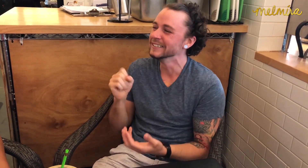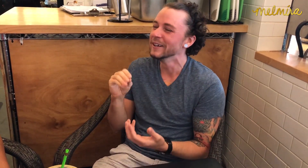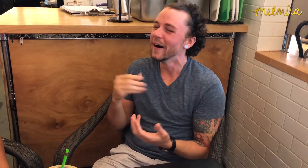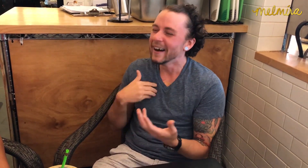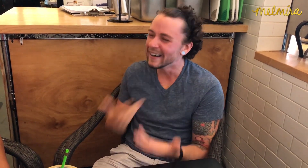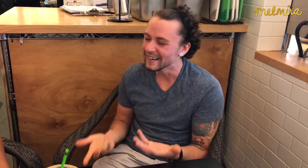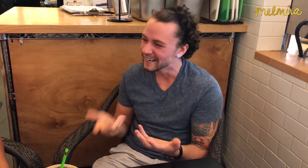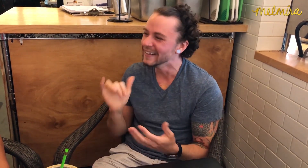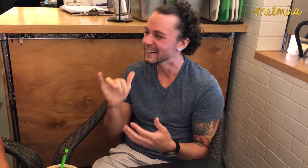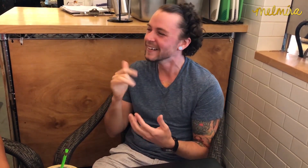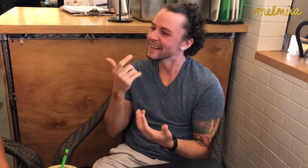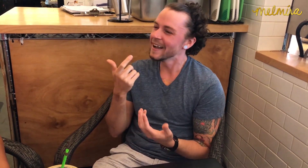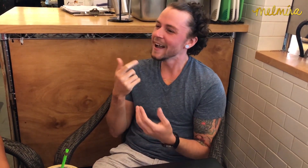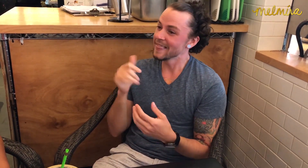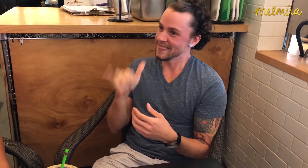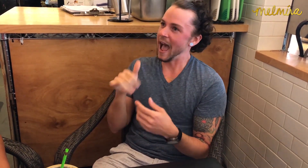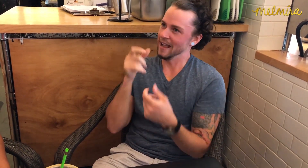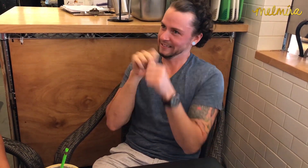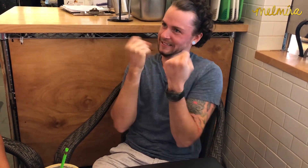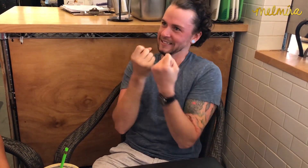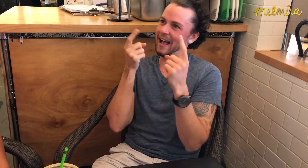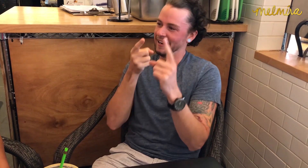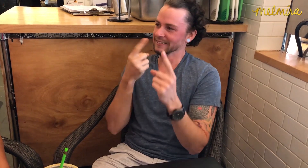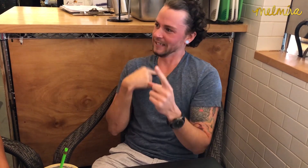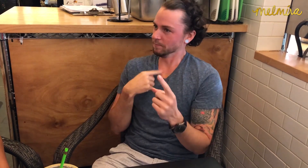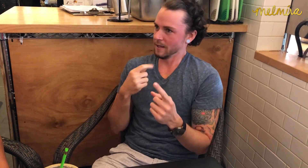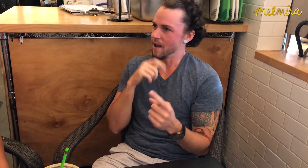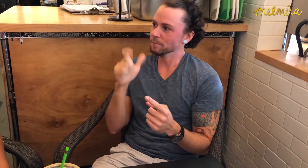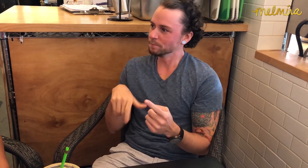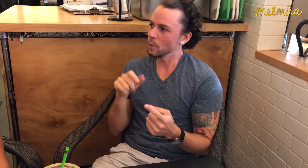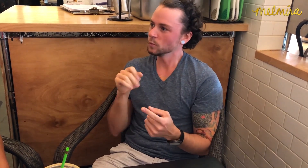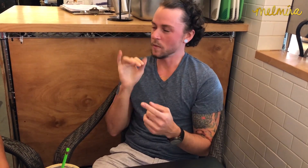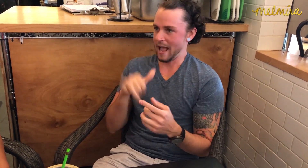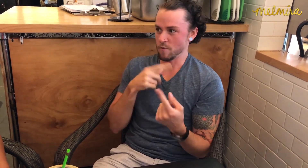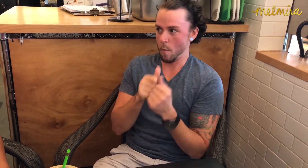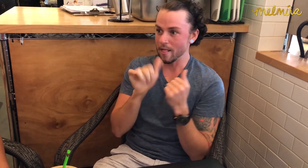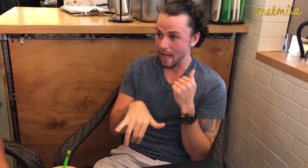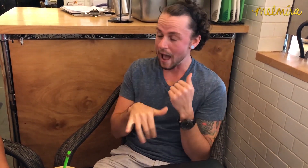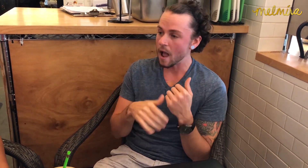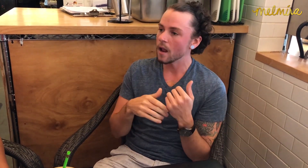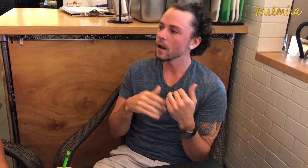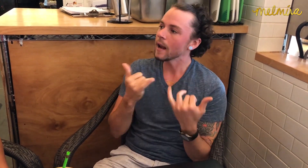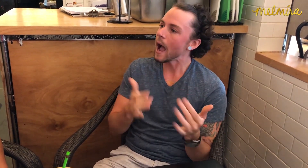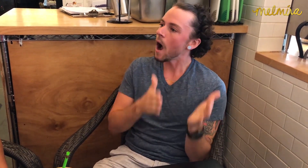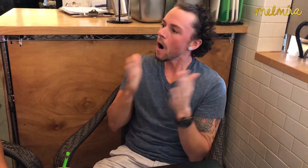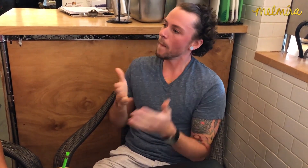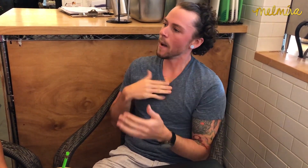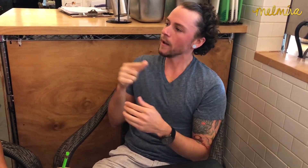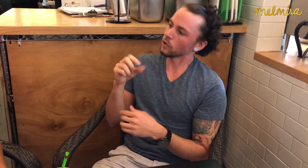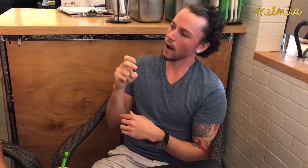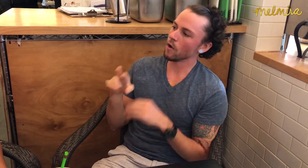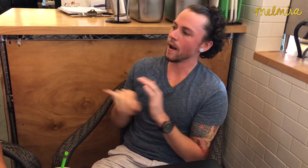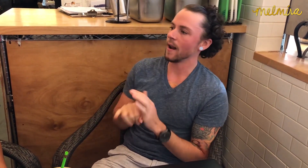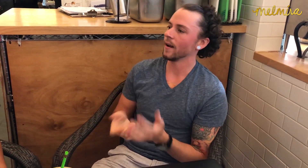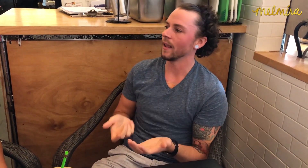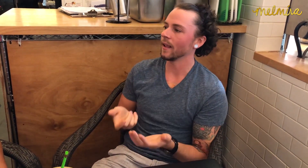Society was telling me... I was not supposed to do that. I had to live with it. Then, on top of that,